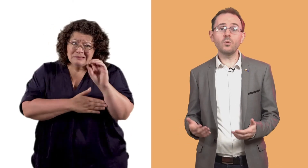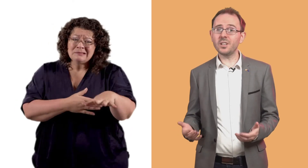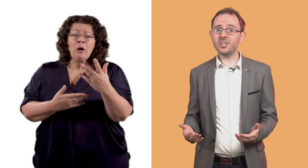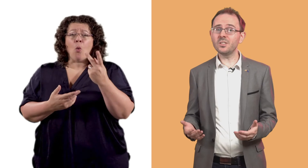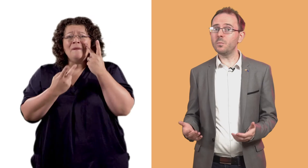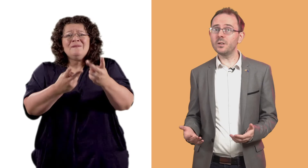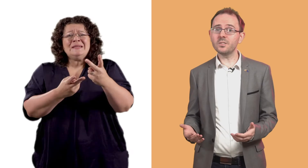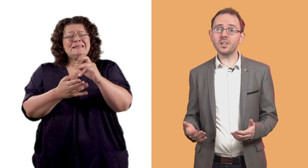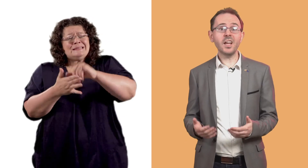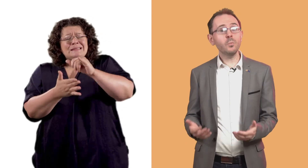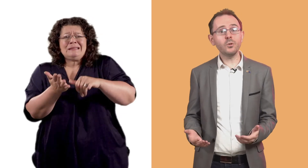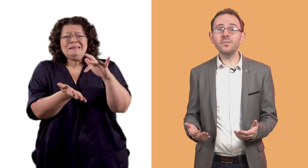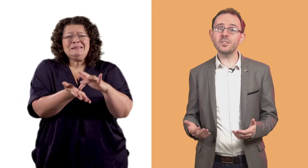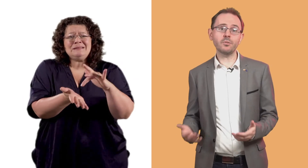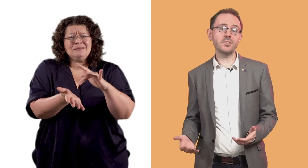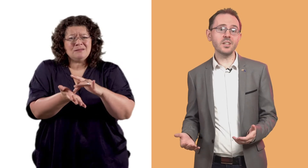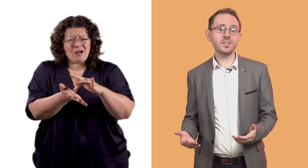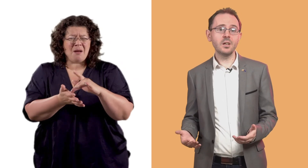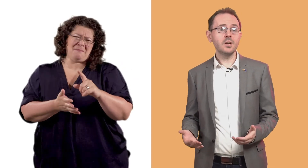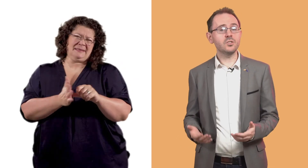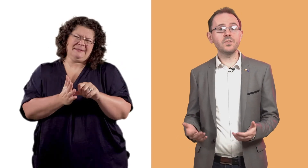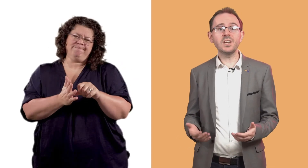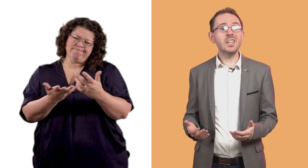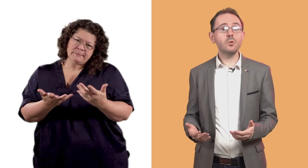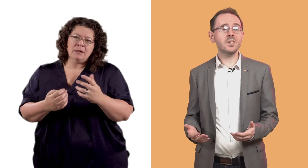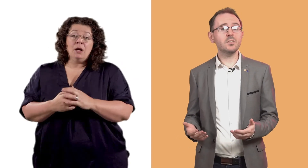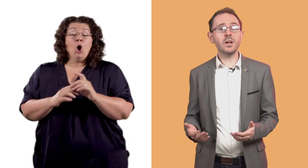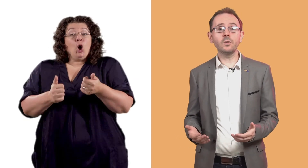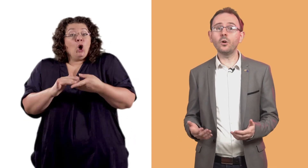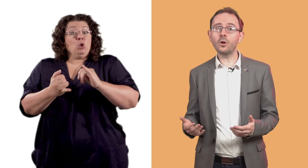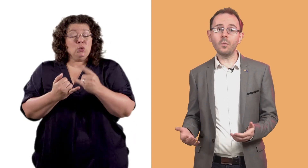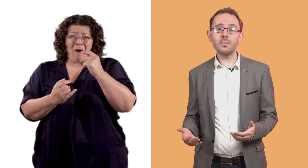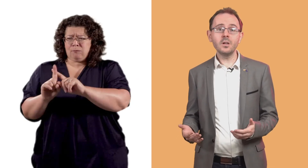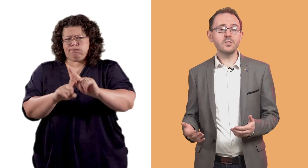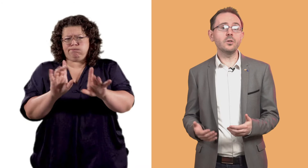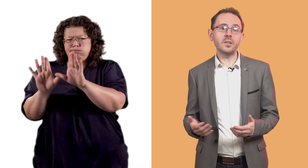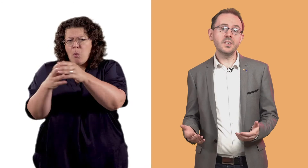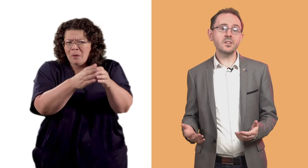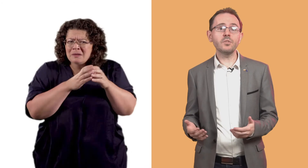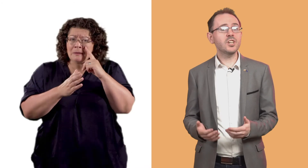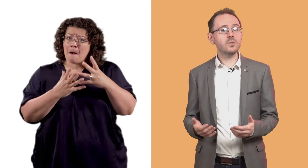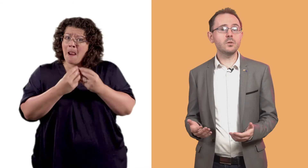a variety of organisations in Wales that can help you with this process, just visit eusswales.com to look at the list, and reach out to